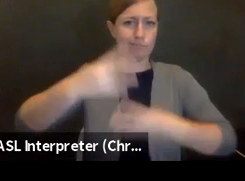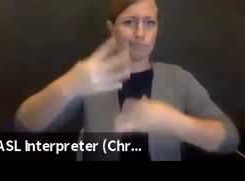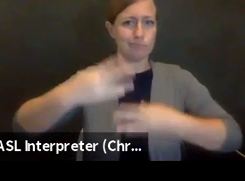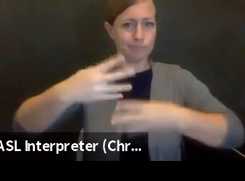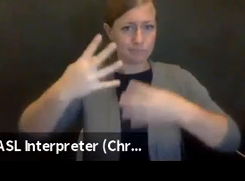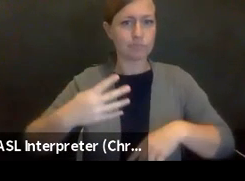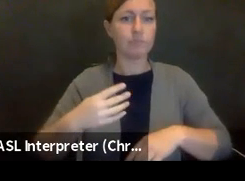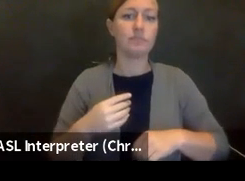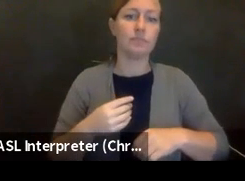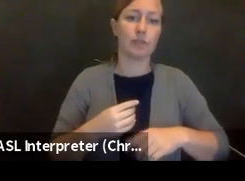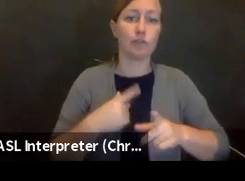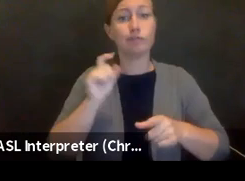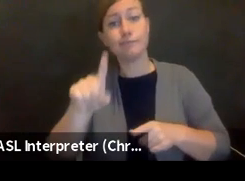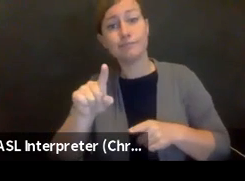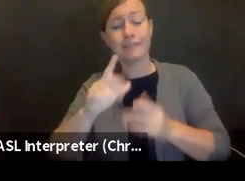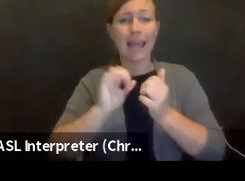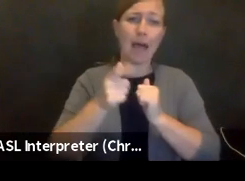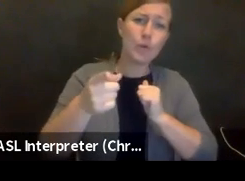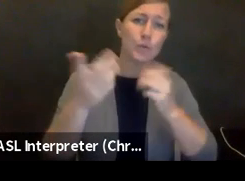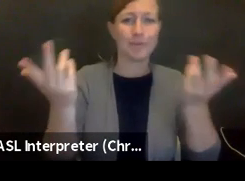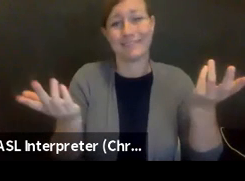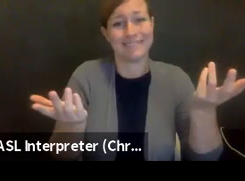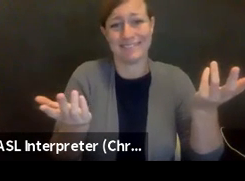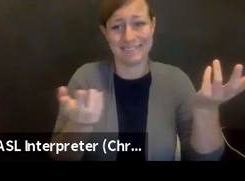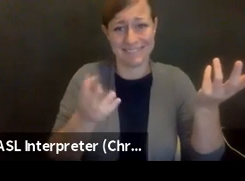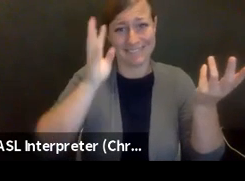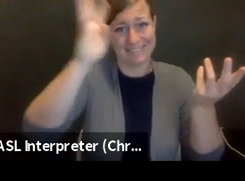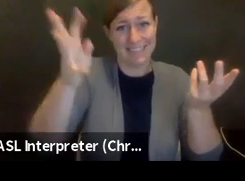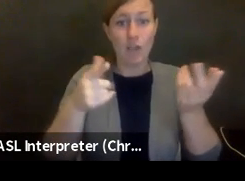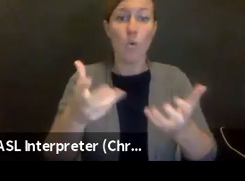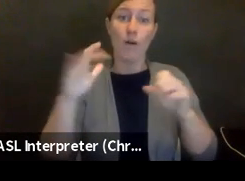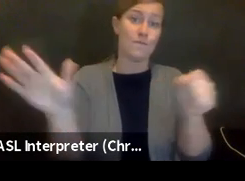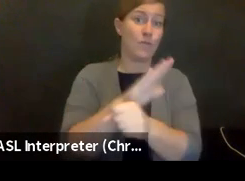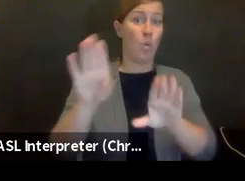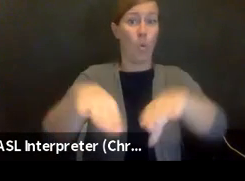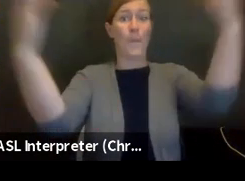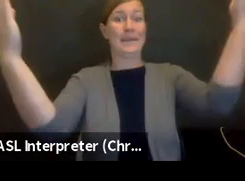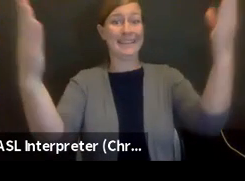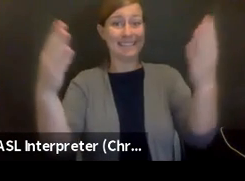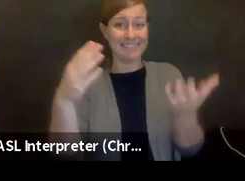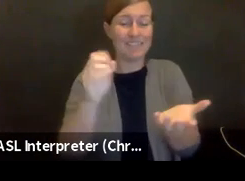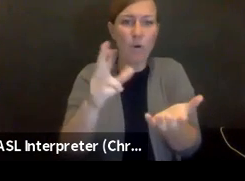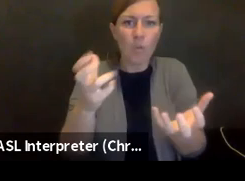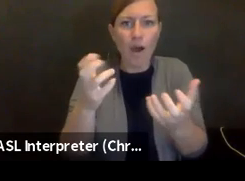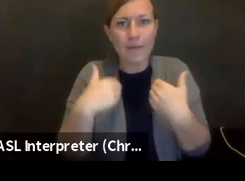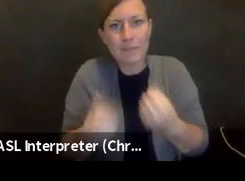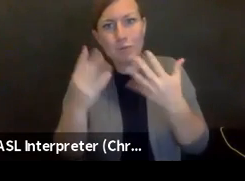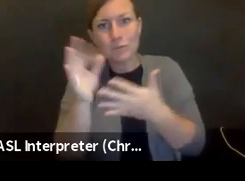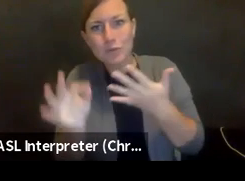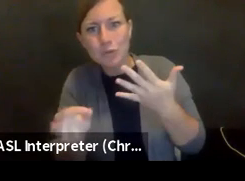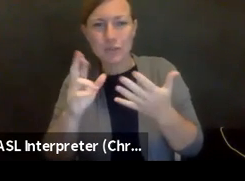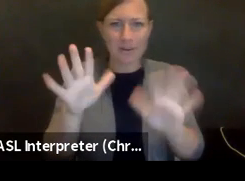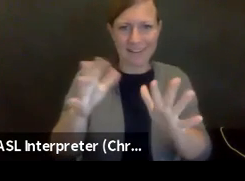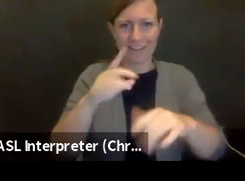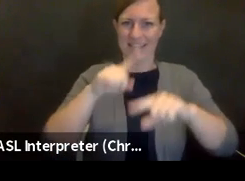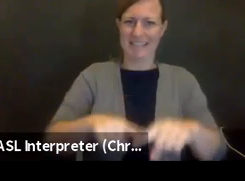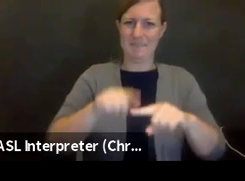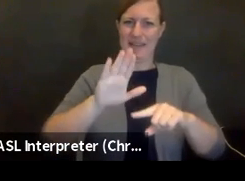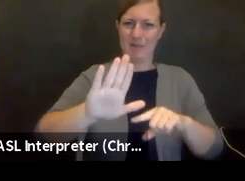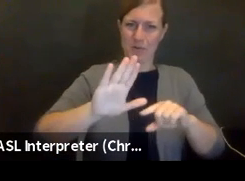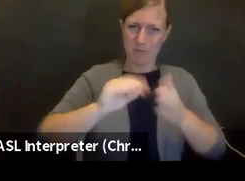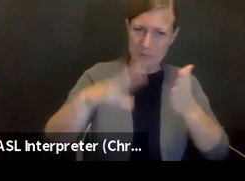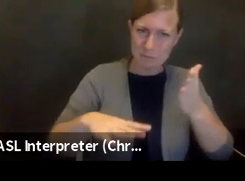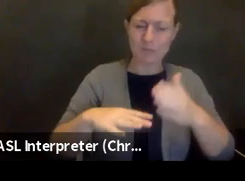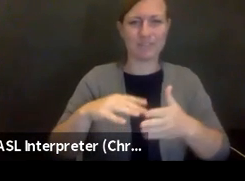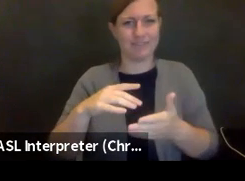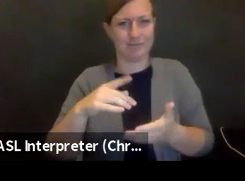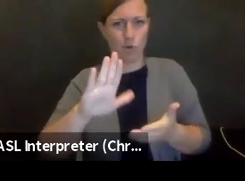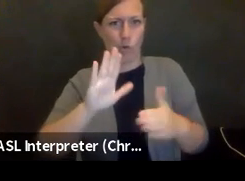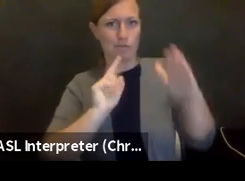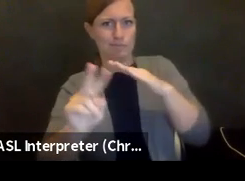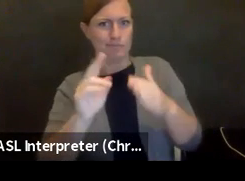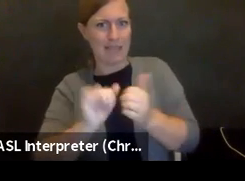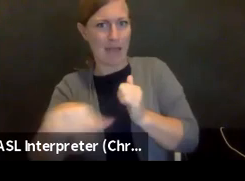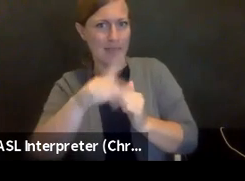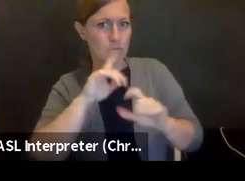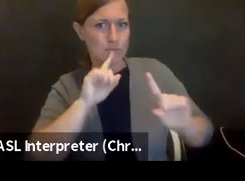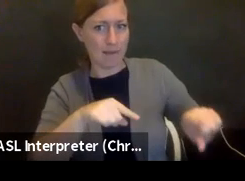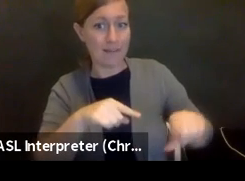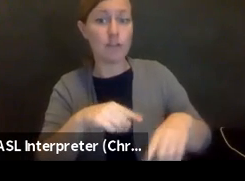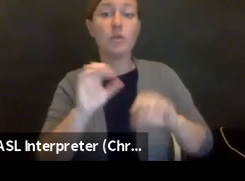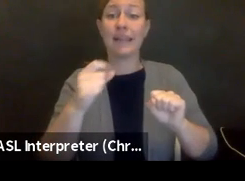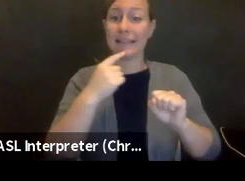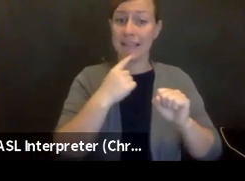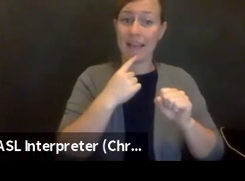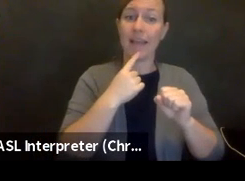Katherine Livick - ESD 112: How are you? I don't know, how open-ended do you want to leave these questions? Again, that depends on your students and what you think they will say. You can ask them to answer a multiple choice question.